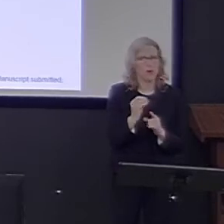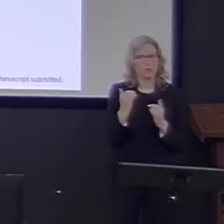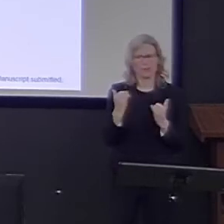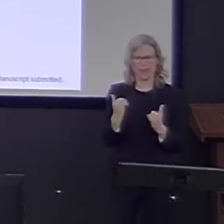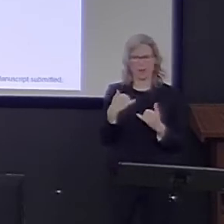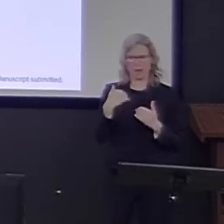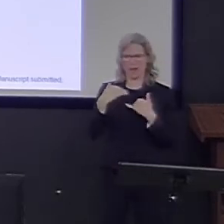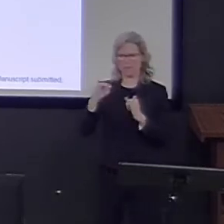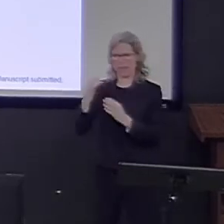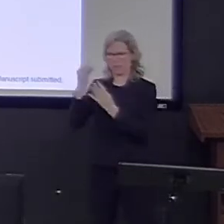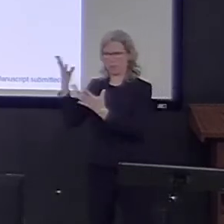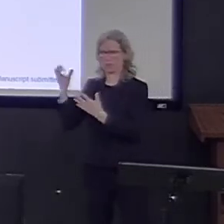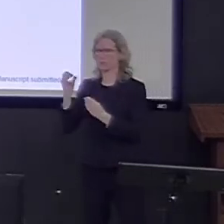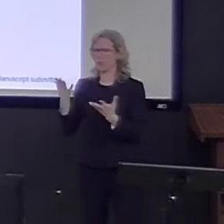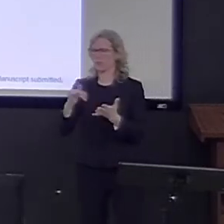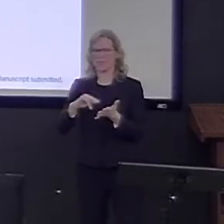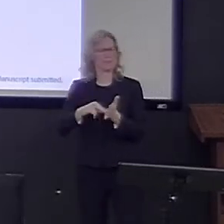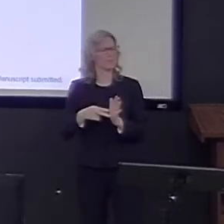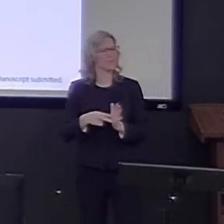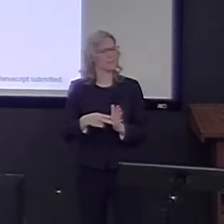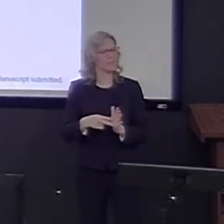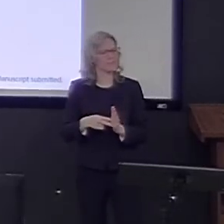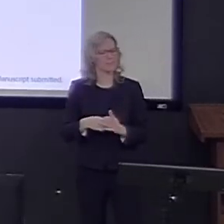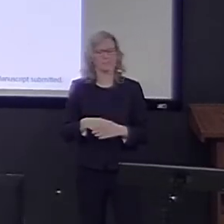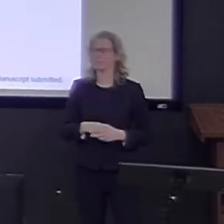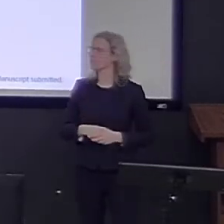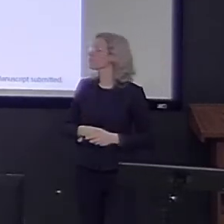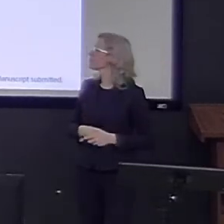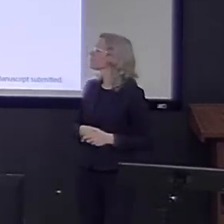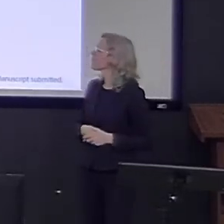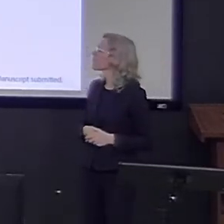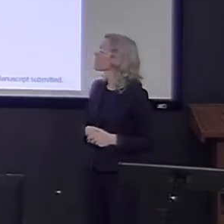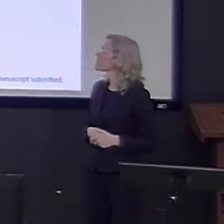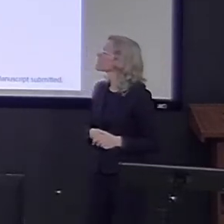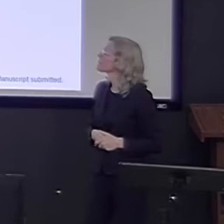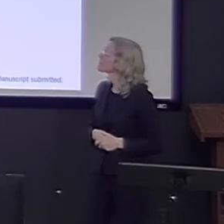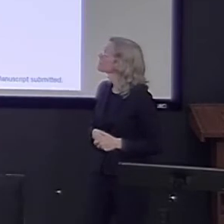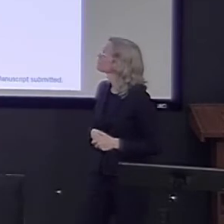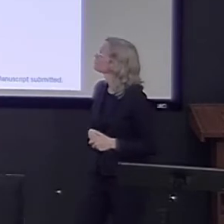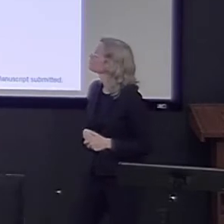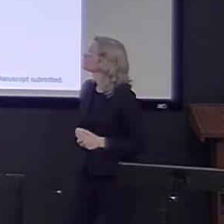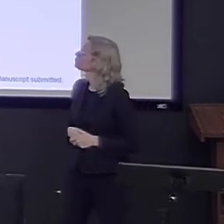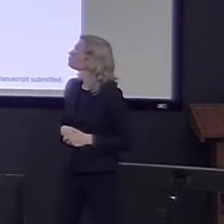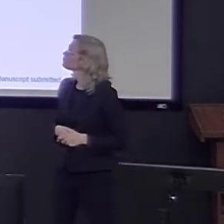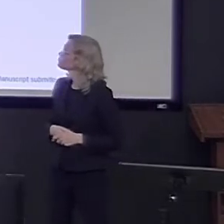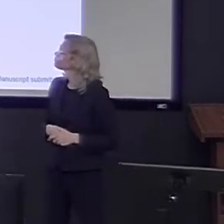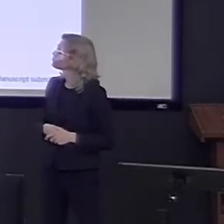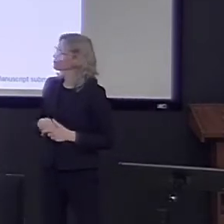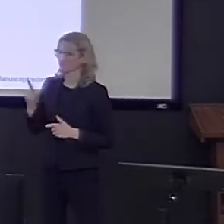Our eye-to-eye experiment reveals, first off, the productive parts of the brain,